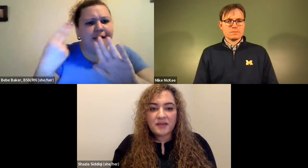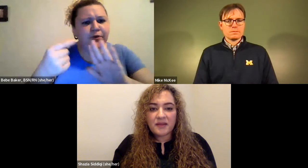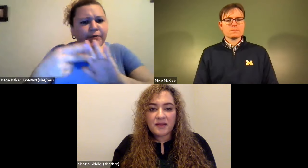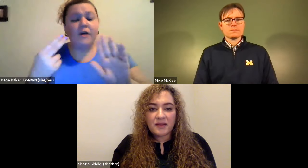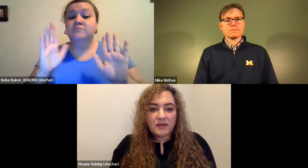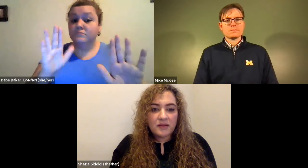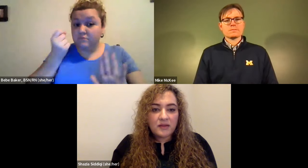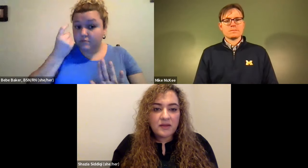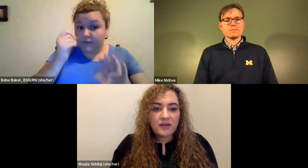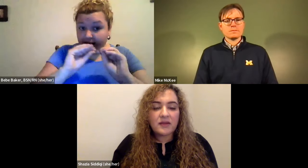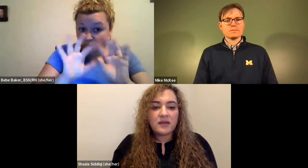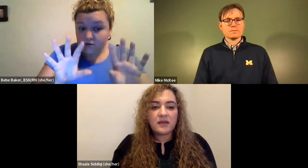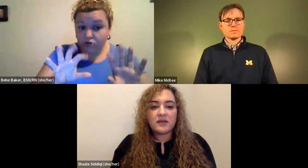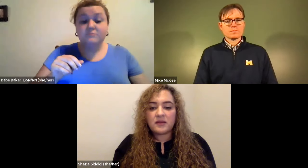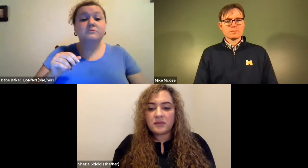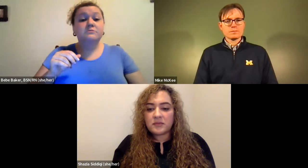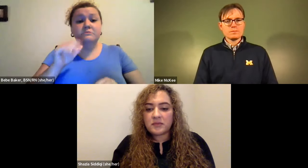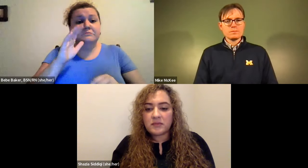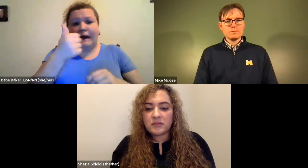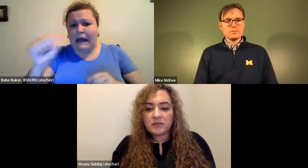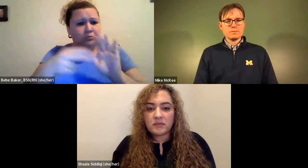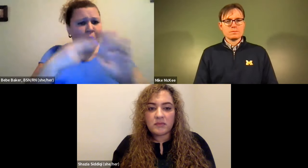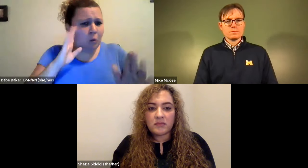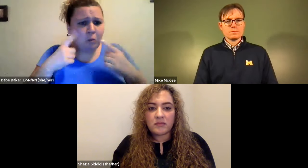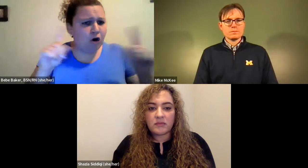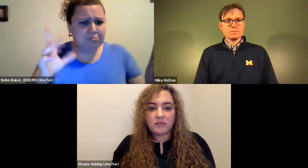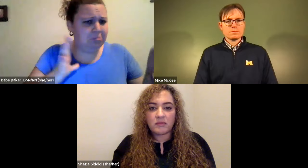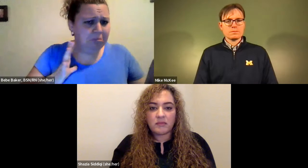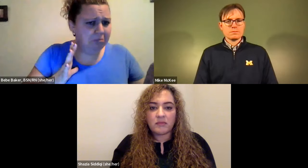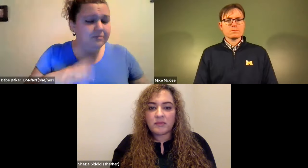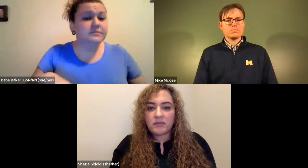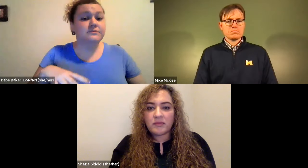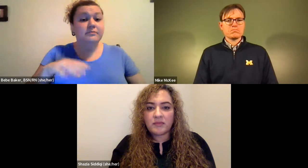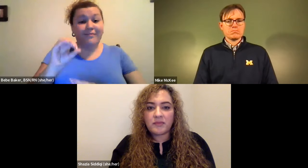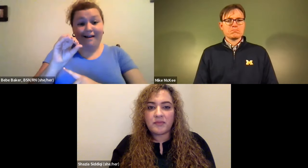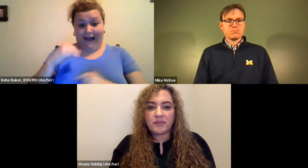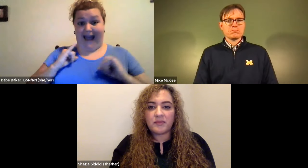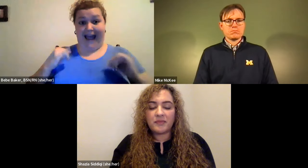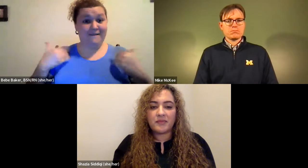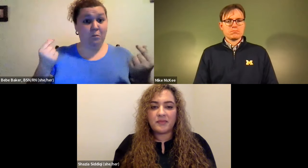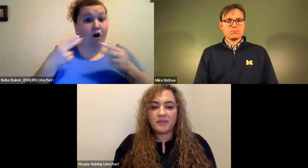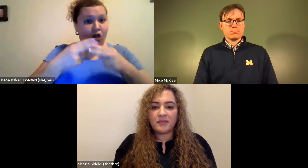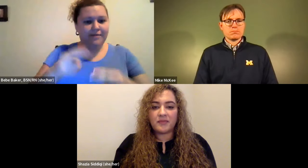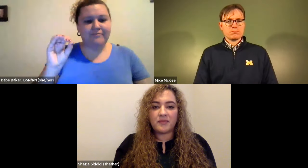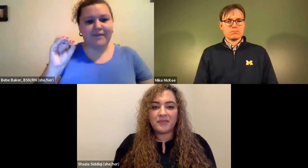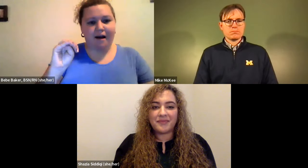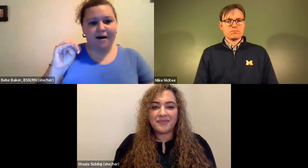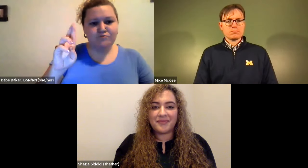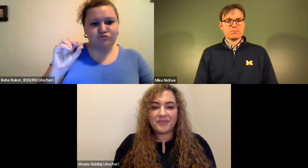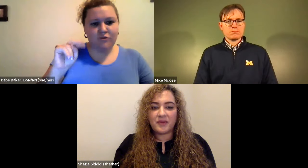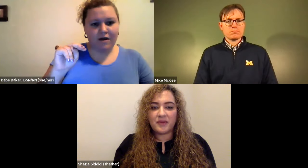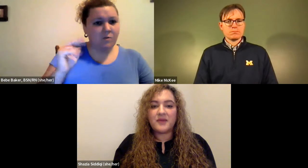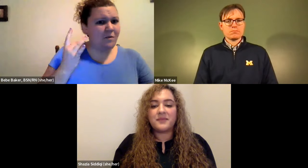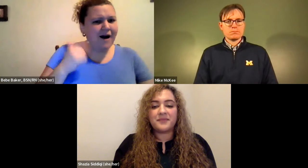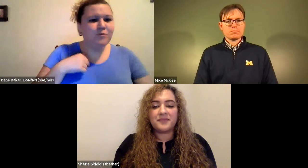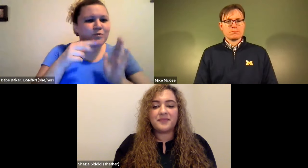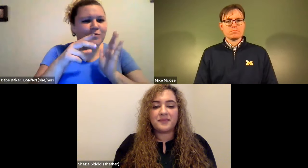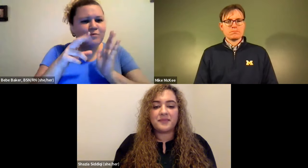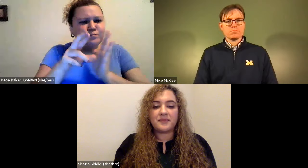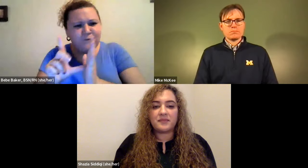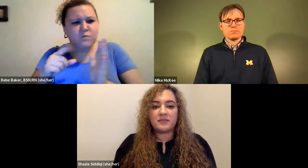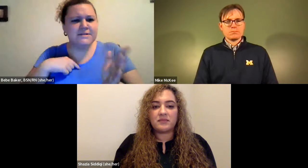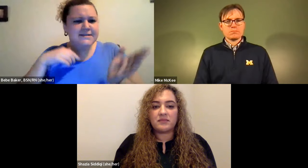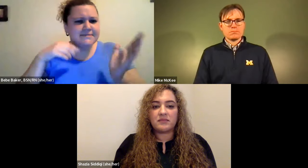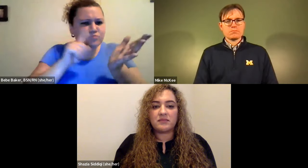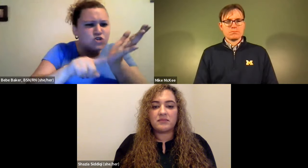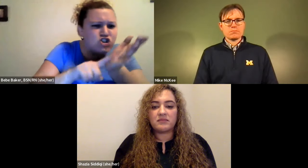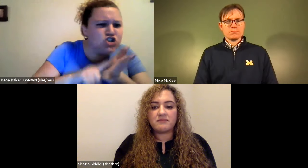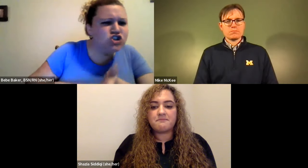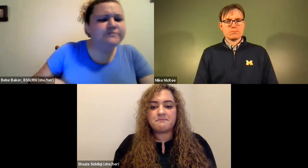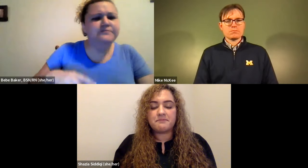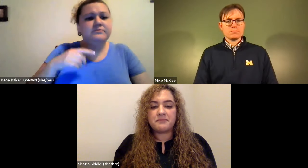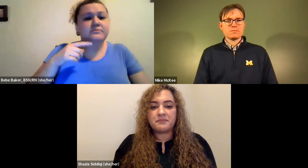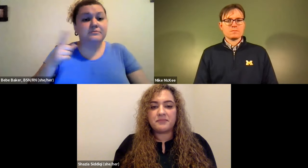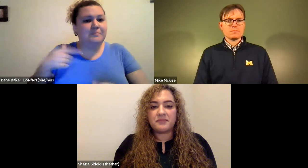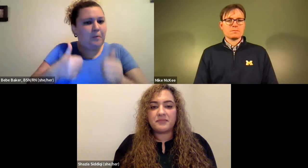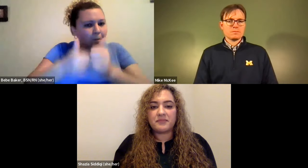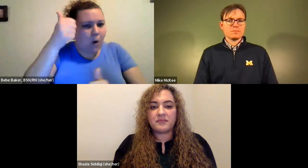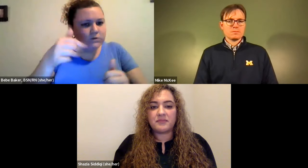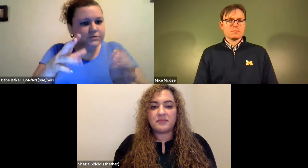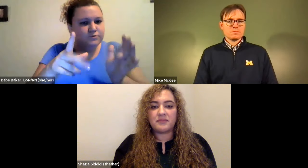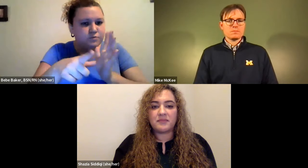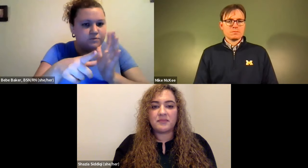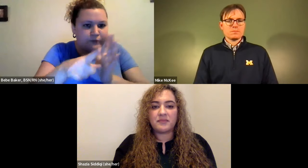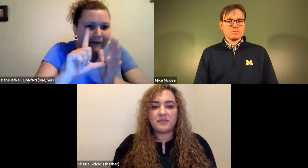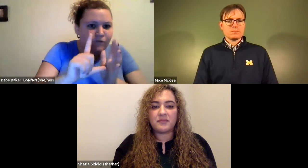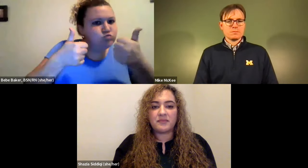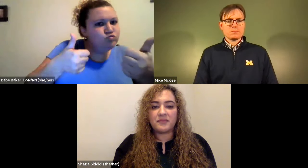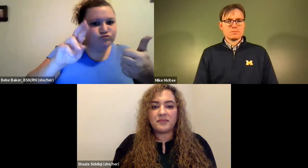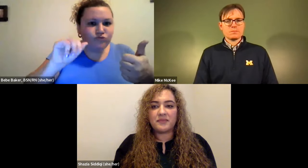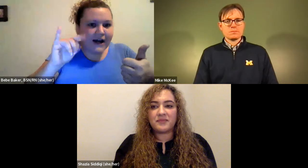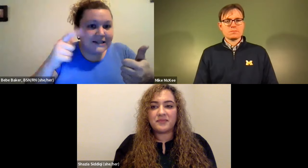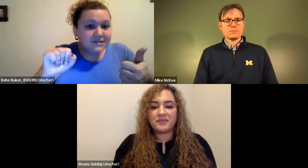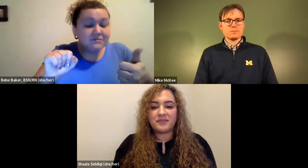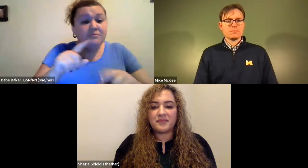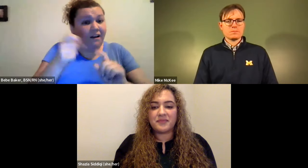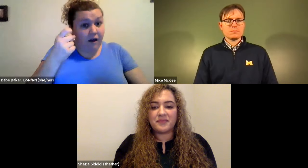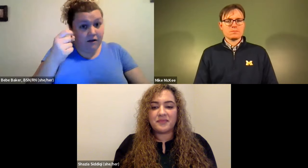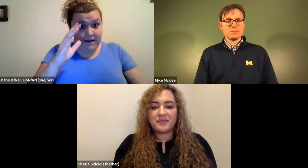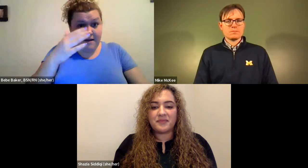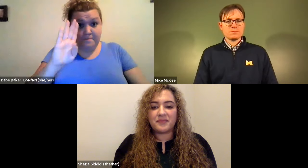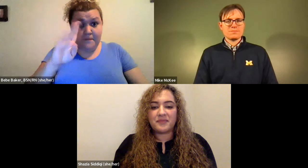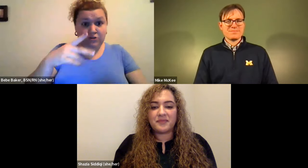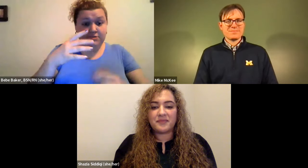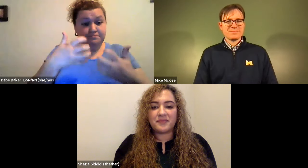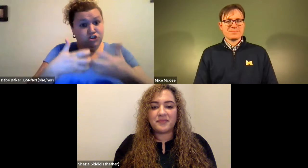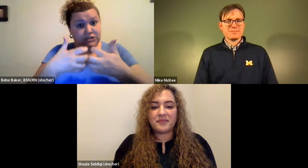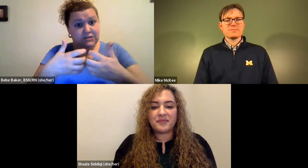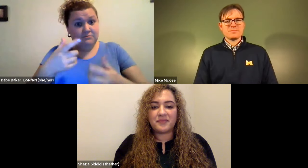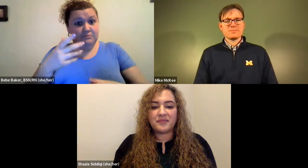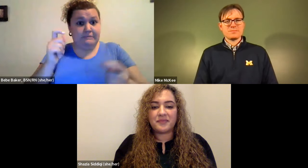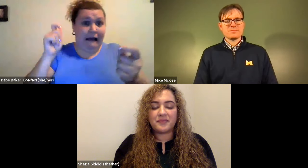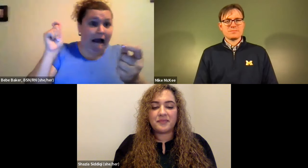Cristine Saunders: So people are asking about the brand of blood pressure, blood pressure machine, I was using and it, I just want to say that it doesn't matter, but the one that i'm using is omron I did some research and some reviews and this one had the most reviews positive ratings so.